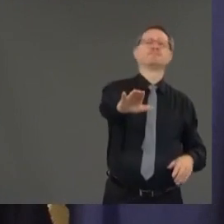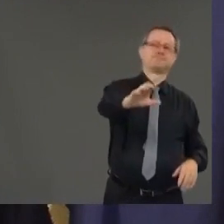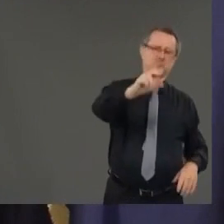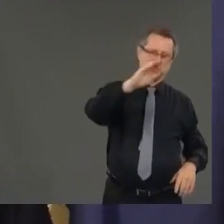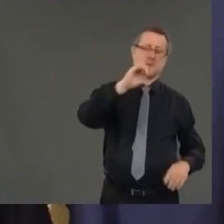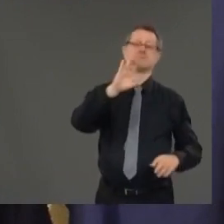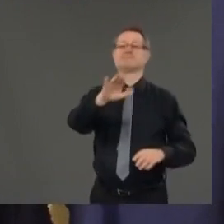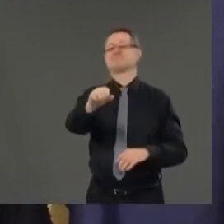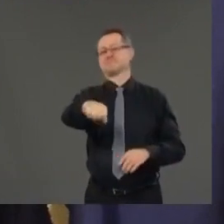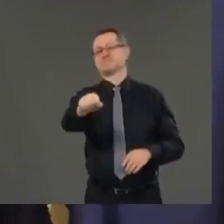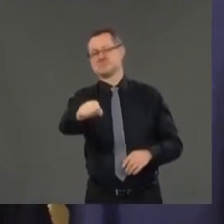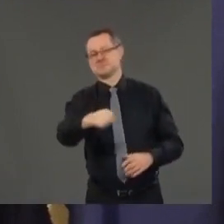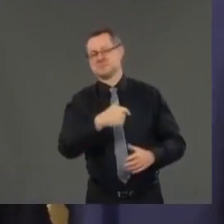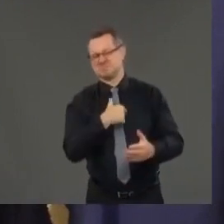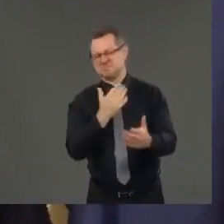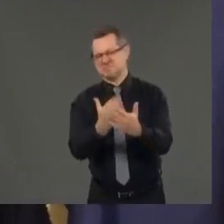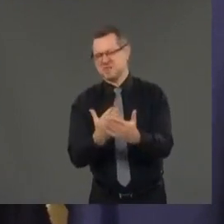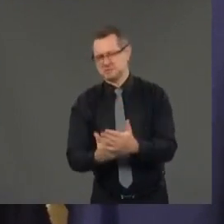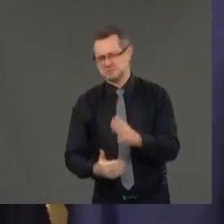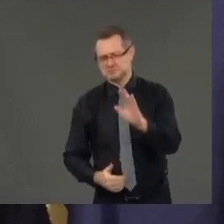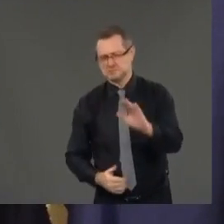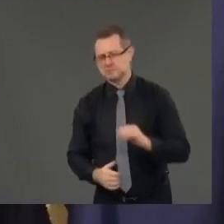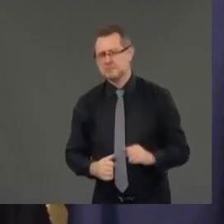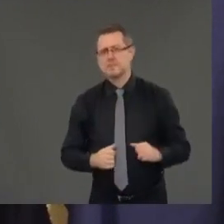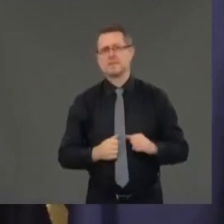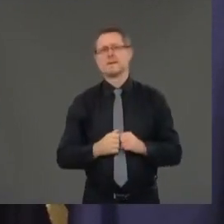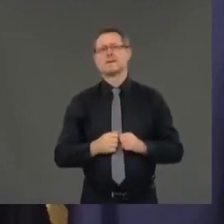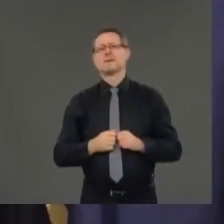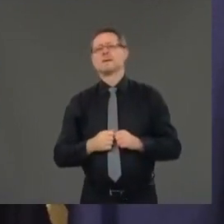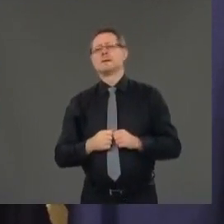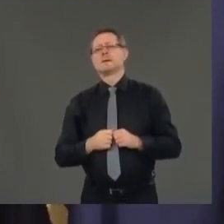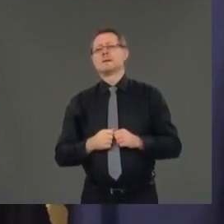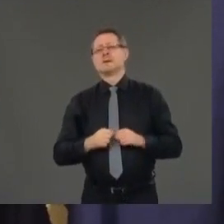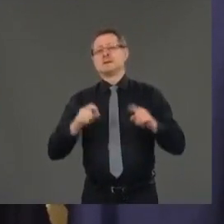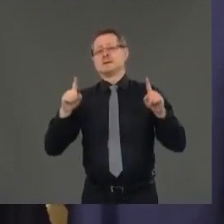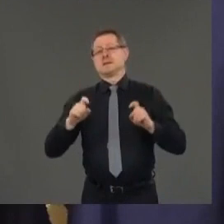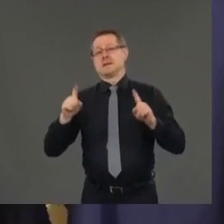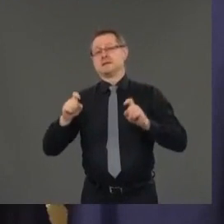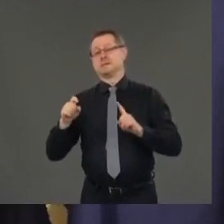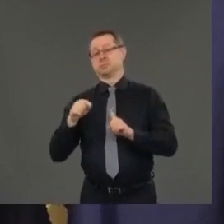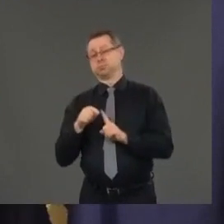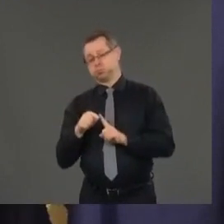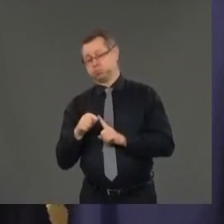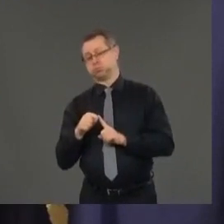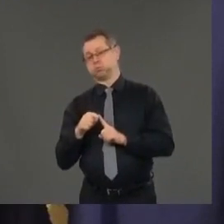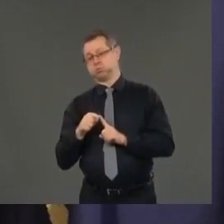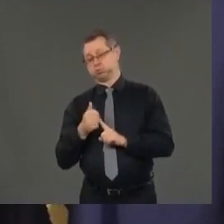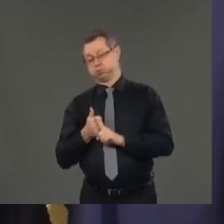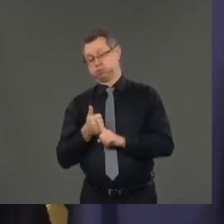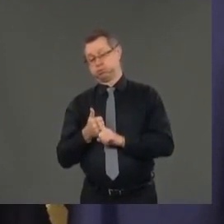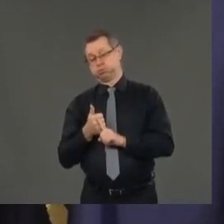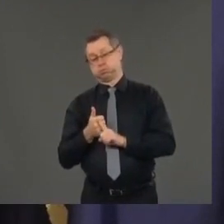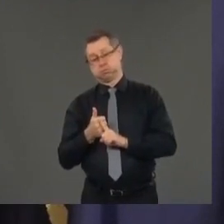DO TO SPEED IT UP?